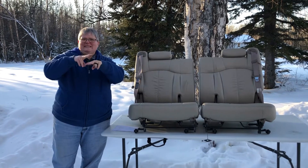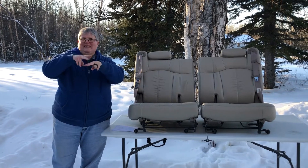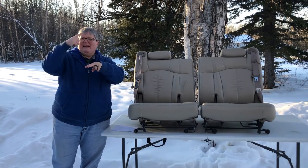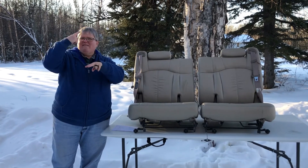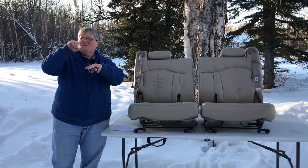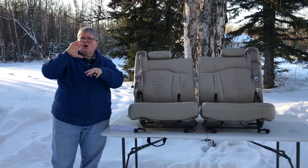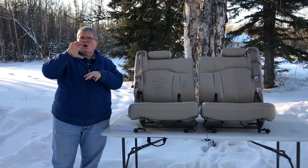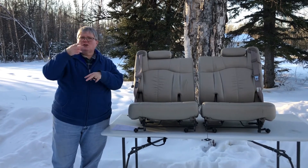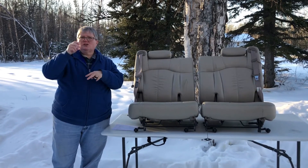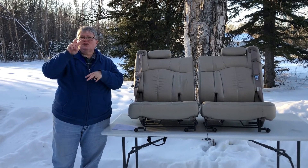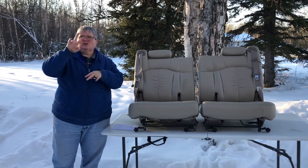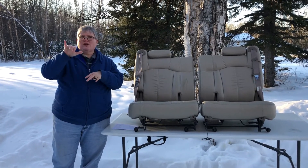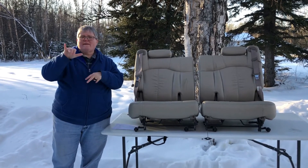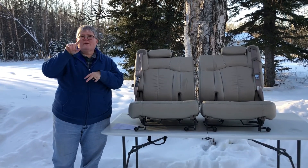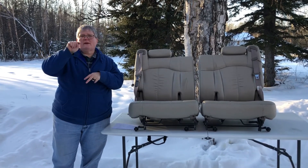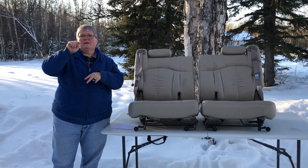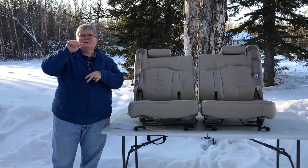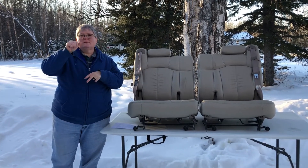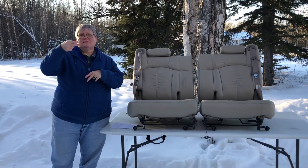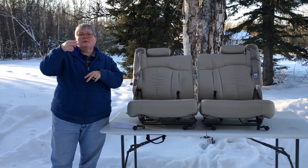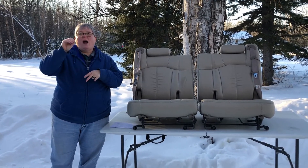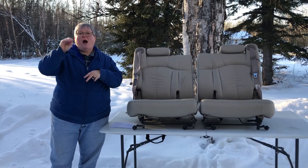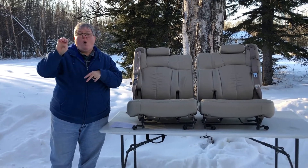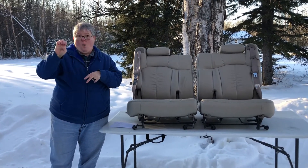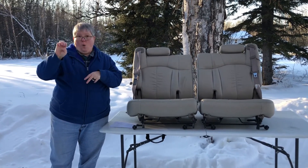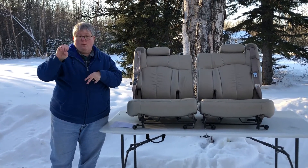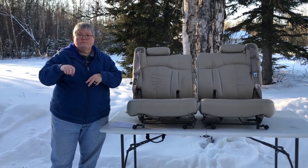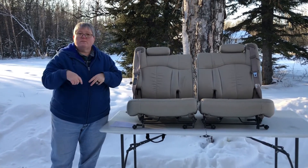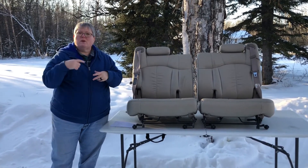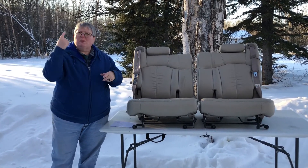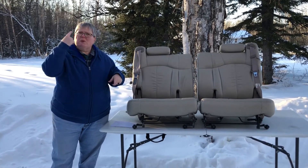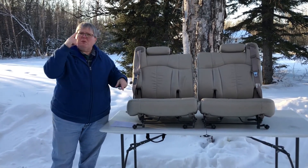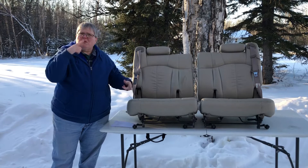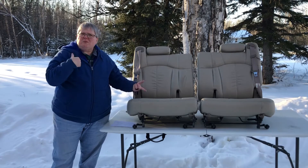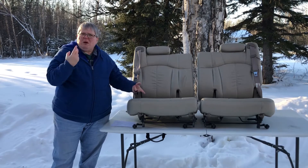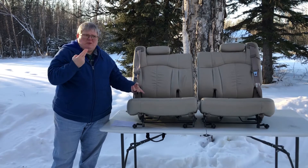These are third row seats for a Chevy Tahoe. Now what are these for?